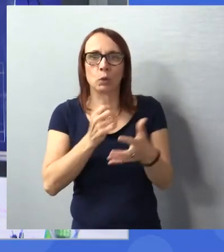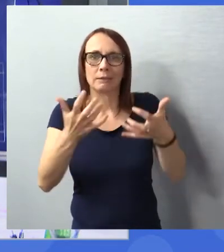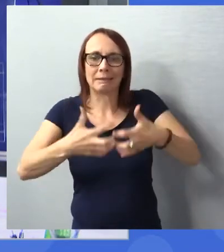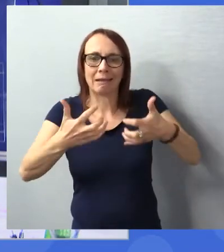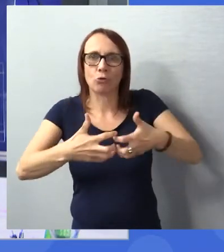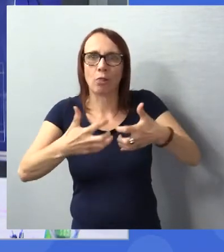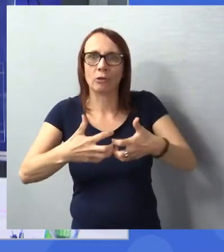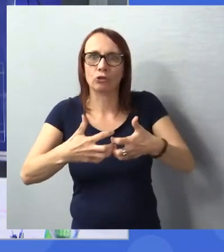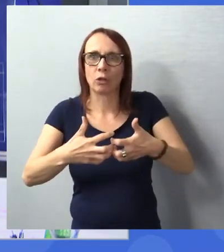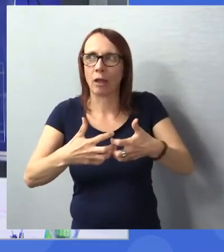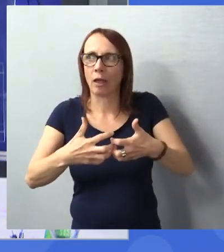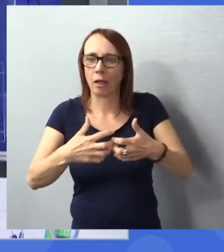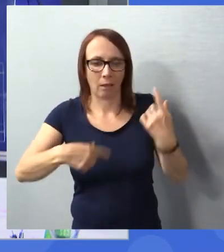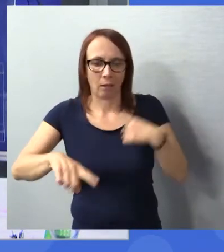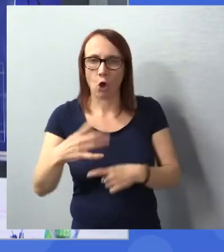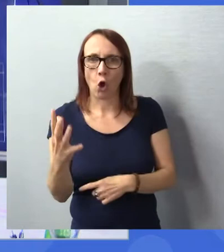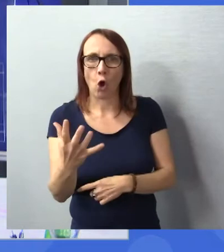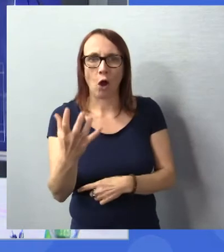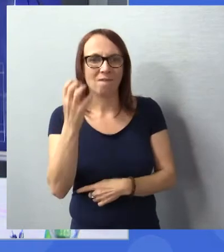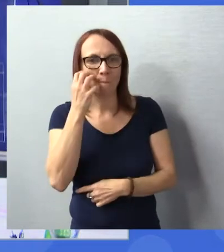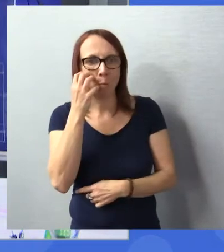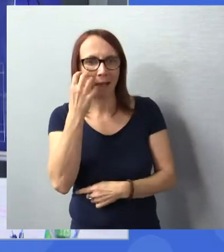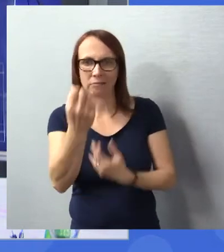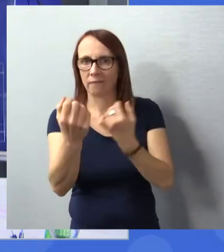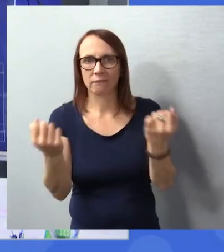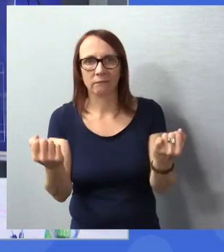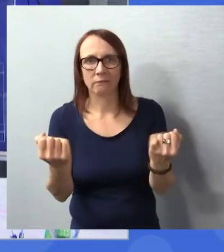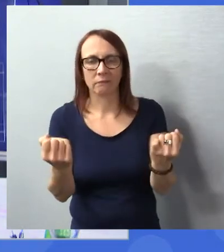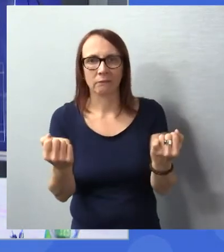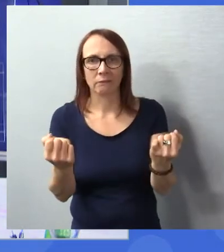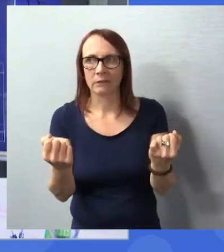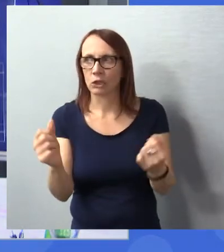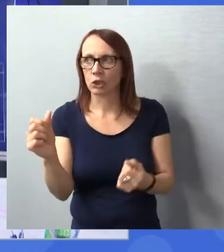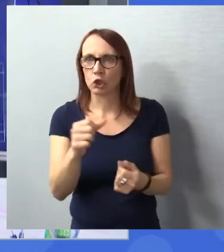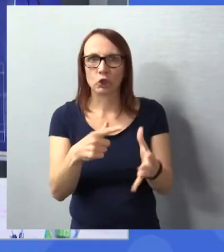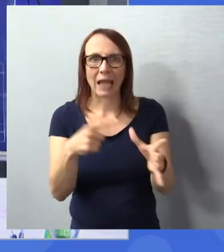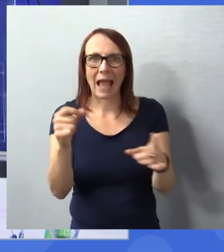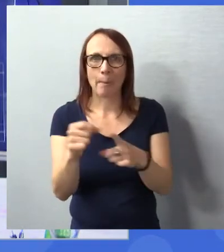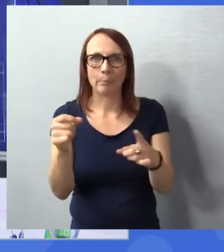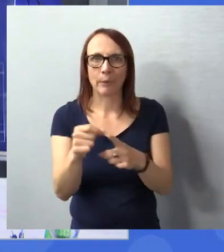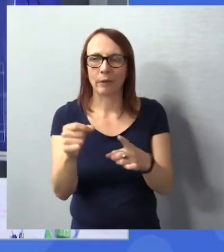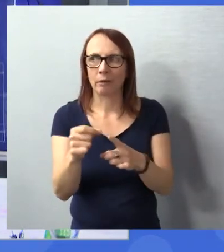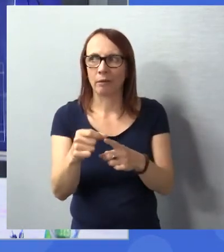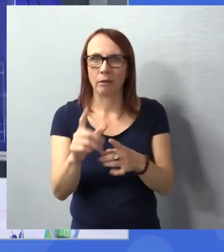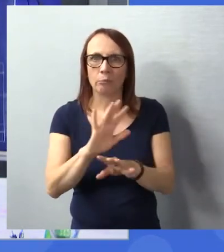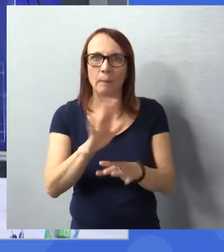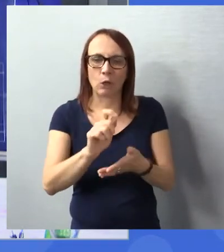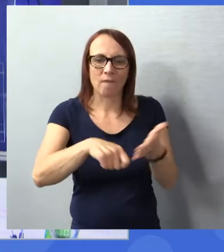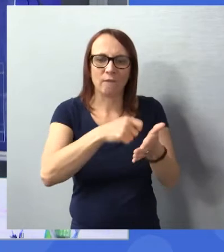empower the people we all have like phones and why can't you have an apple ice cream to kind of instead of voting for parties maybe one for policies that